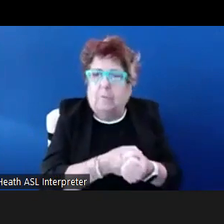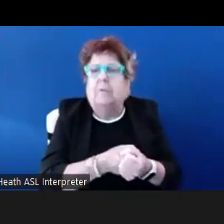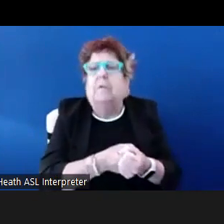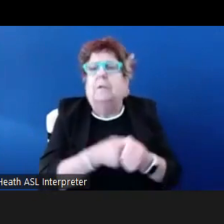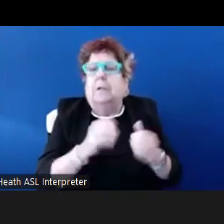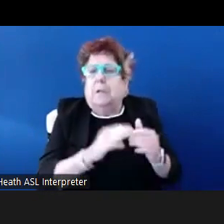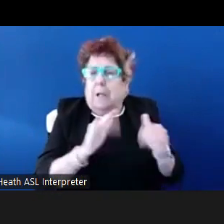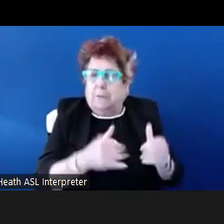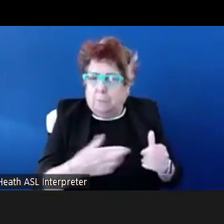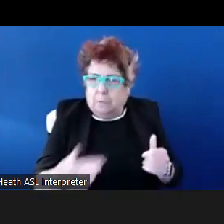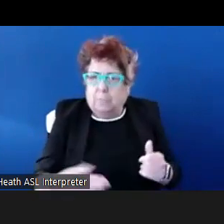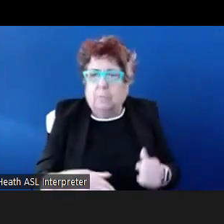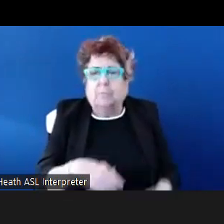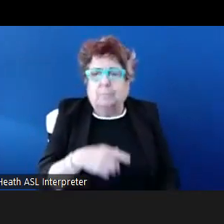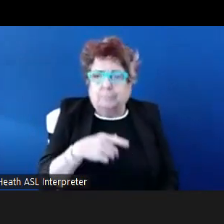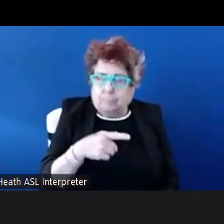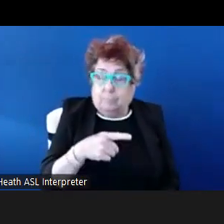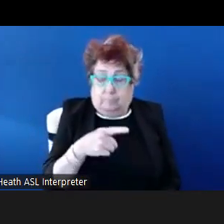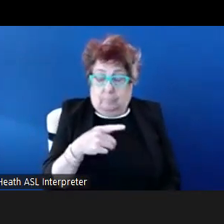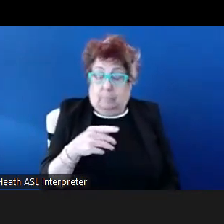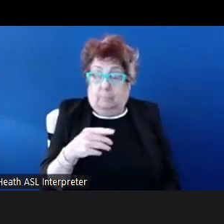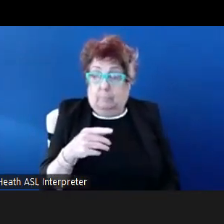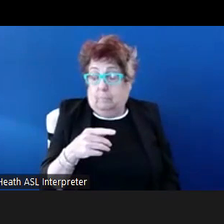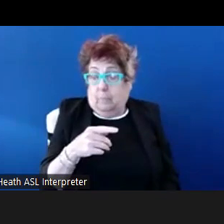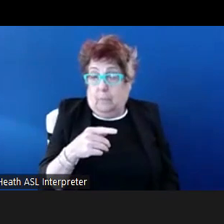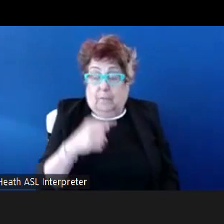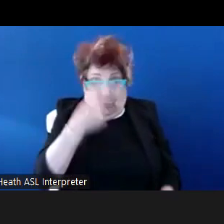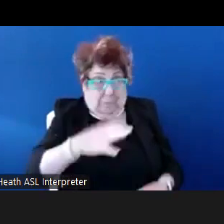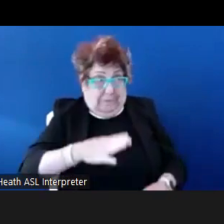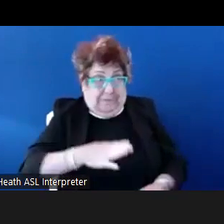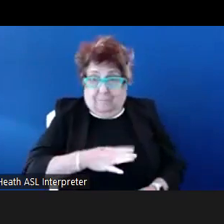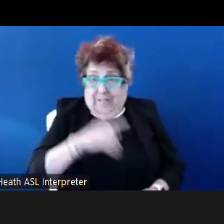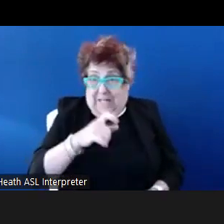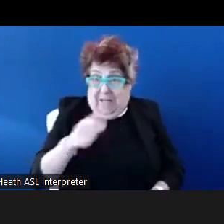be able to meet the need. These days, we certainly know there is still a need for more housing resources,